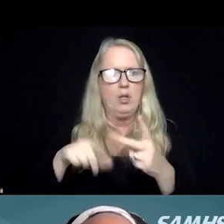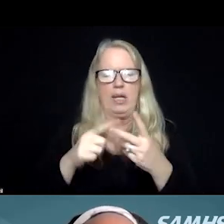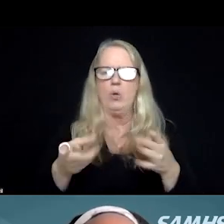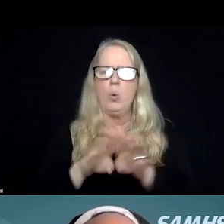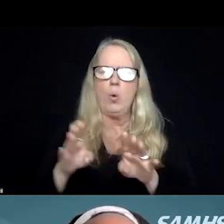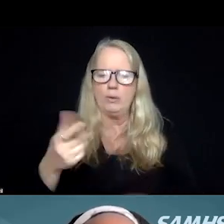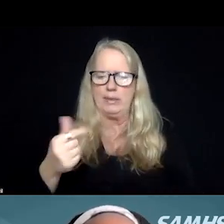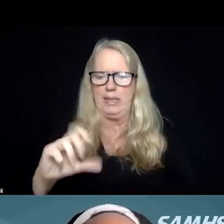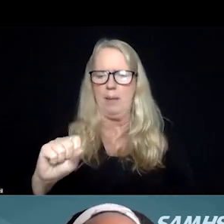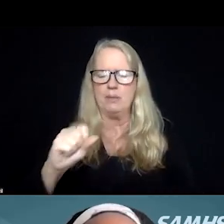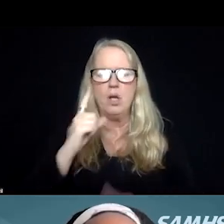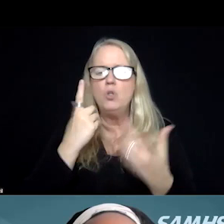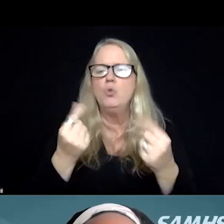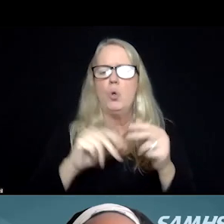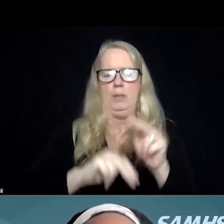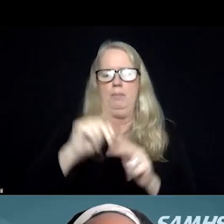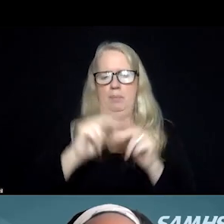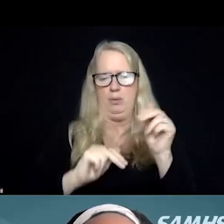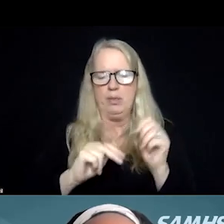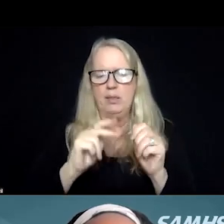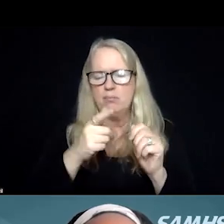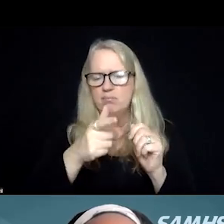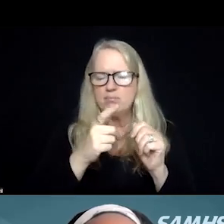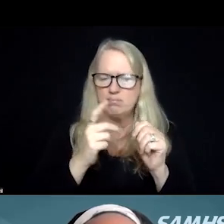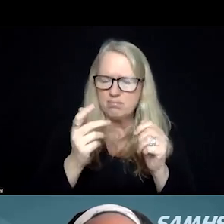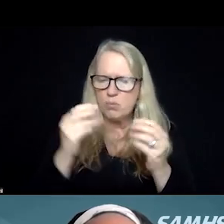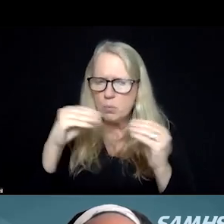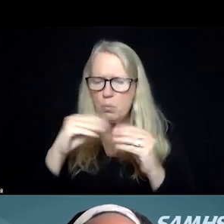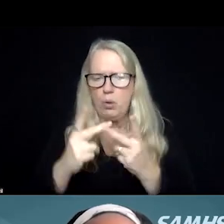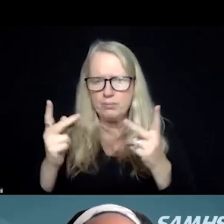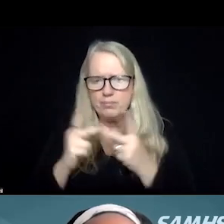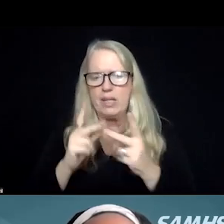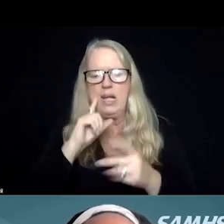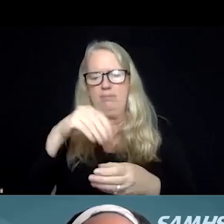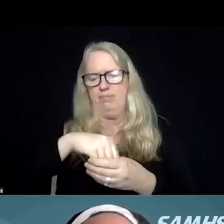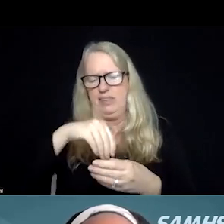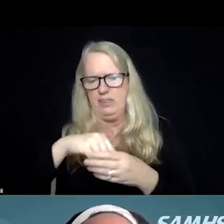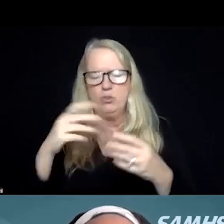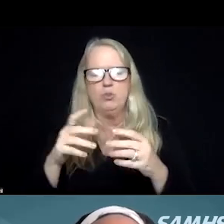WE ARE DOING THAT BY BUILDING CAPACITY AND COLLABORATION.